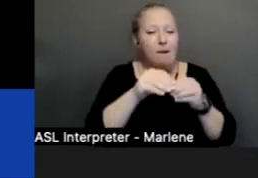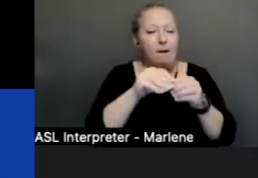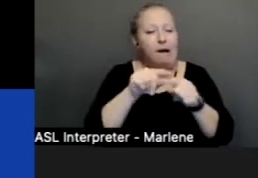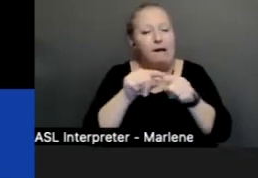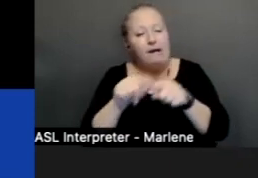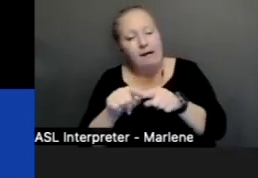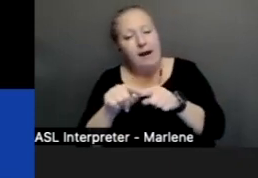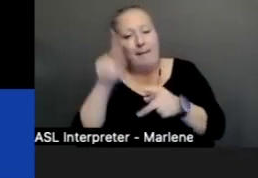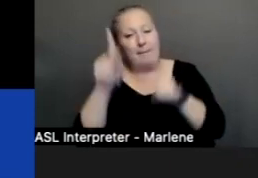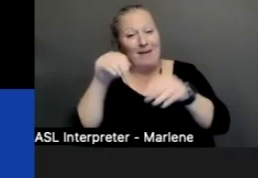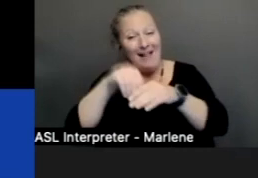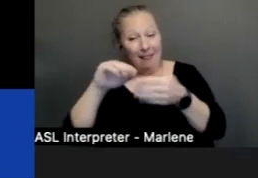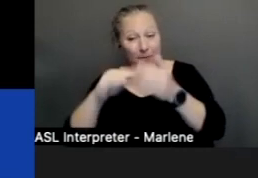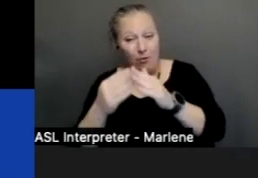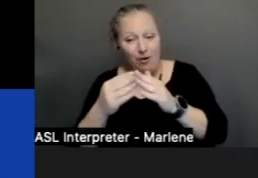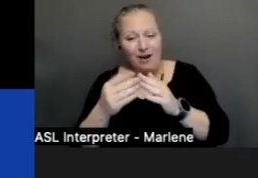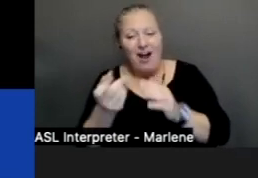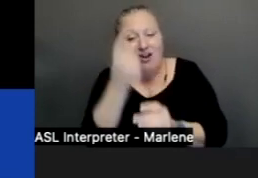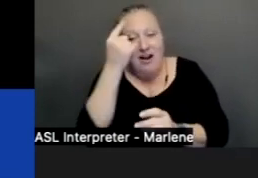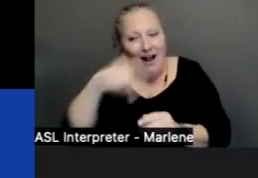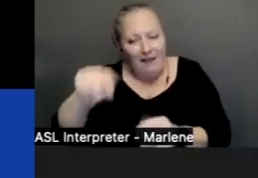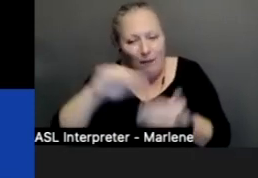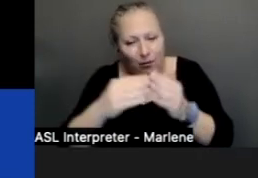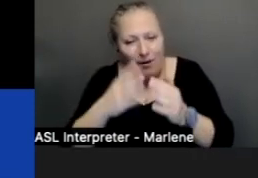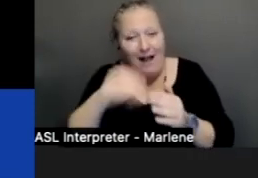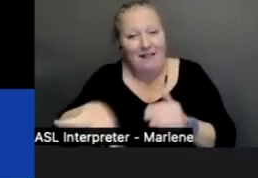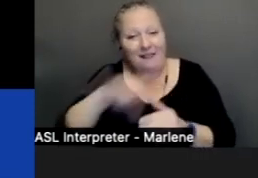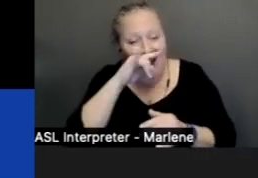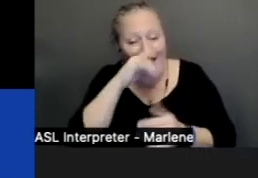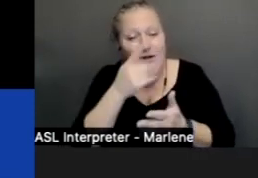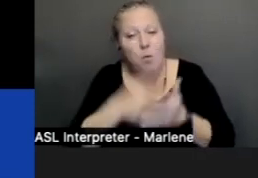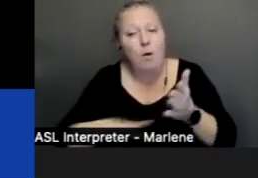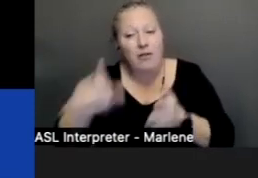really in the community understand the community and and the kids and the needs there. Is that an